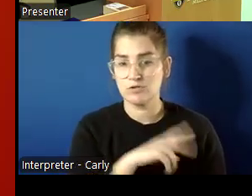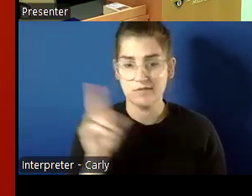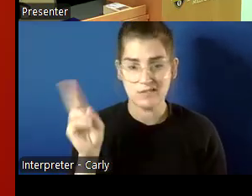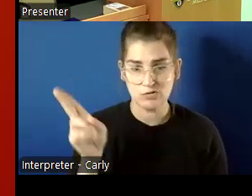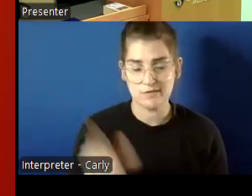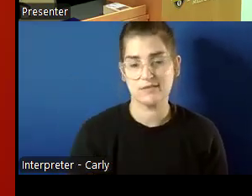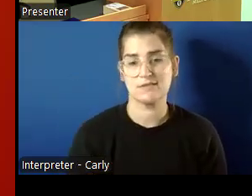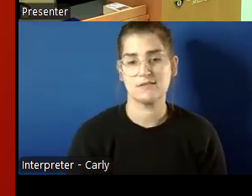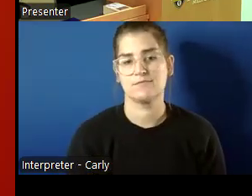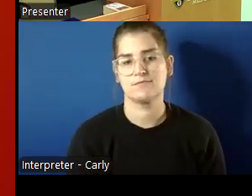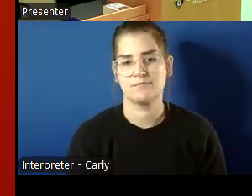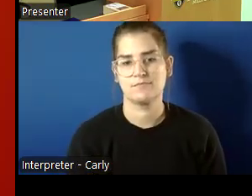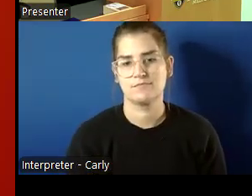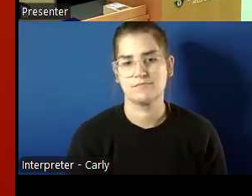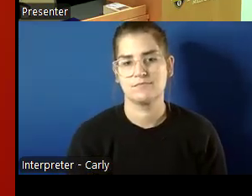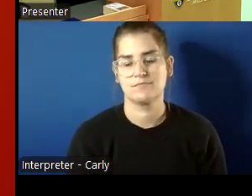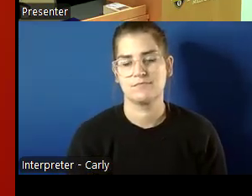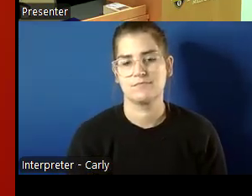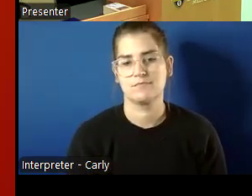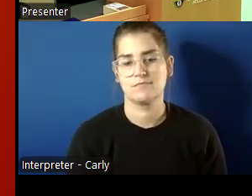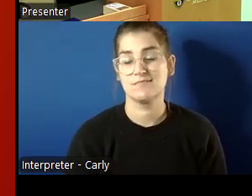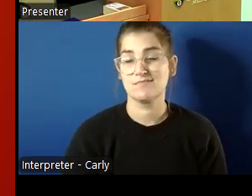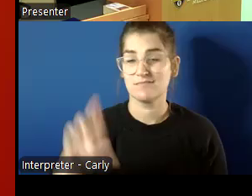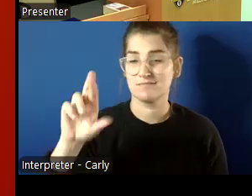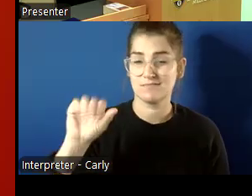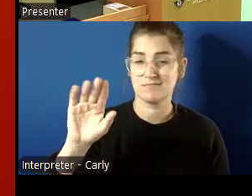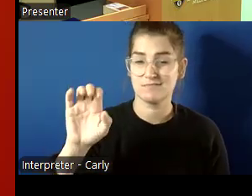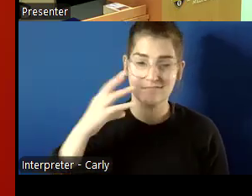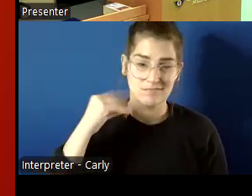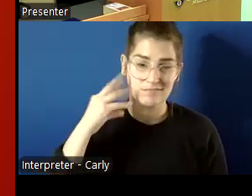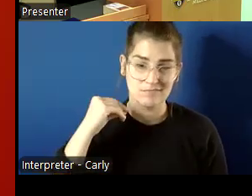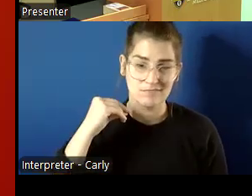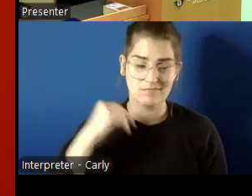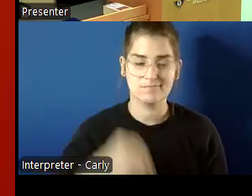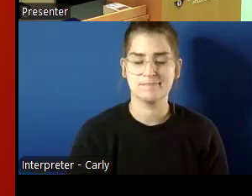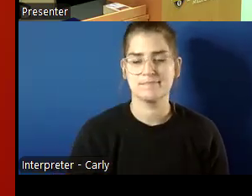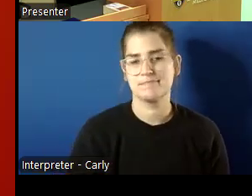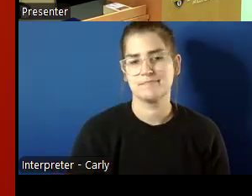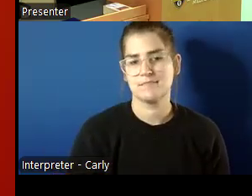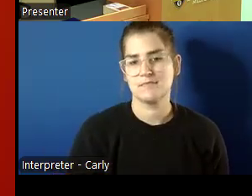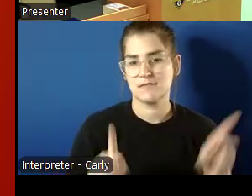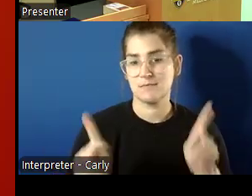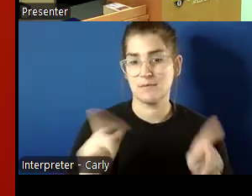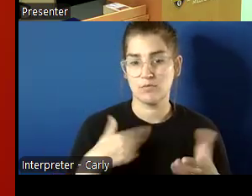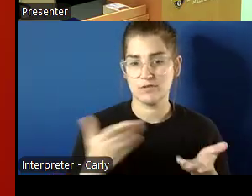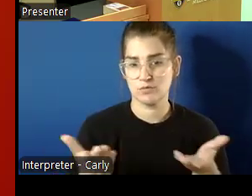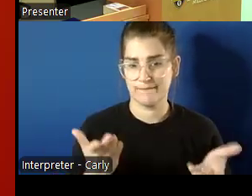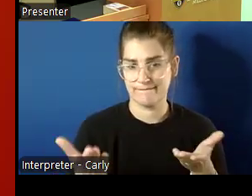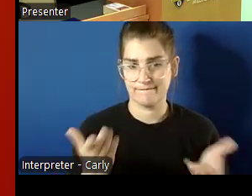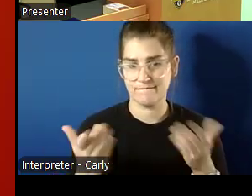uh racial experiences in the people that we serve in our patients and and clients.